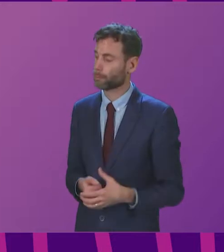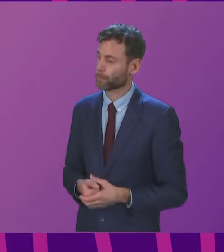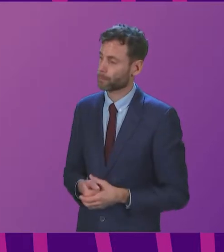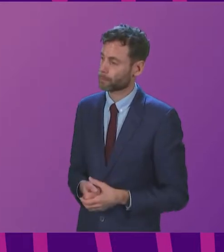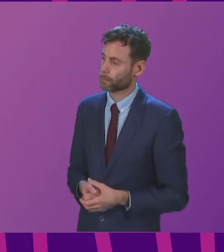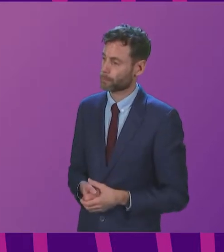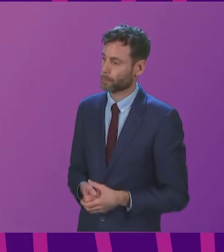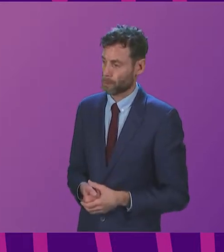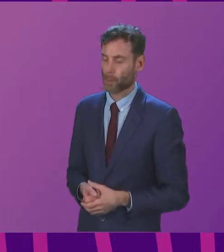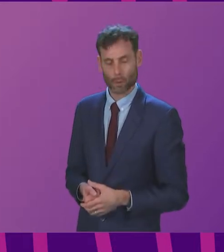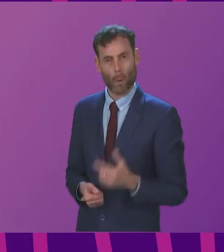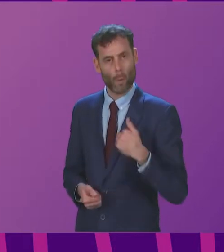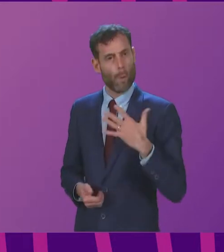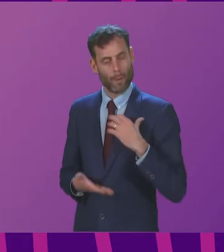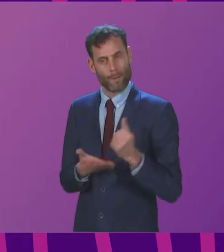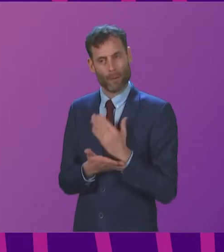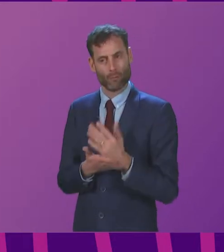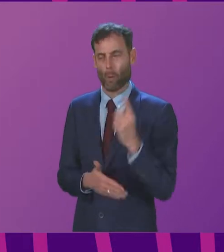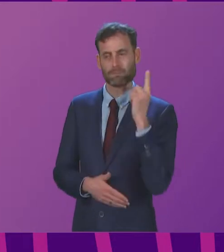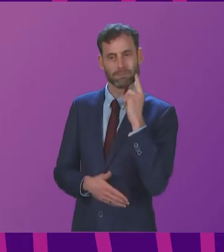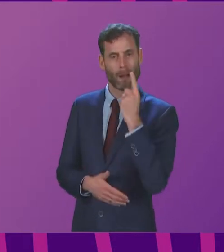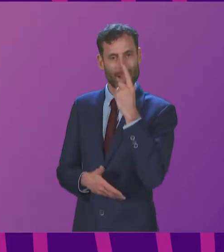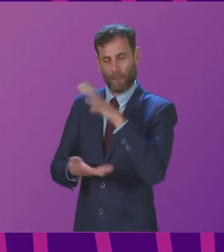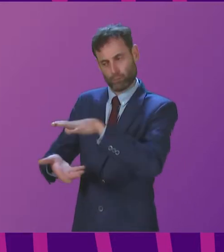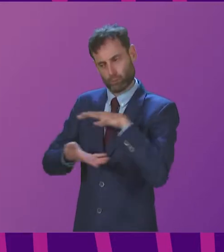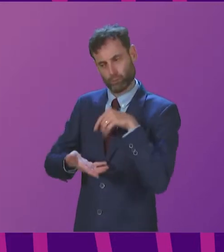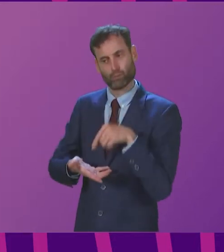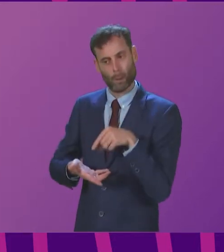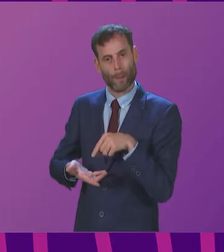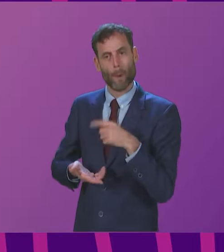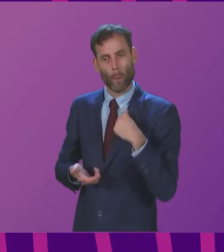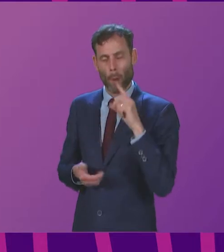a barrier to their use. However, we will consider whether there are other settings where we can make